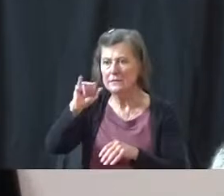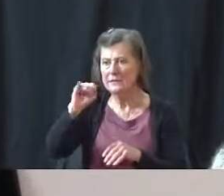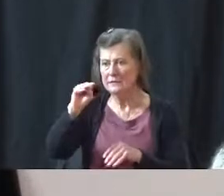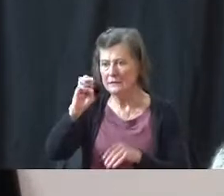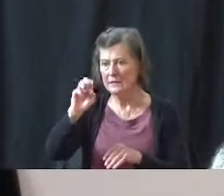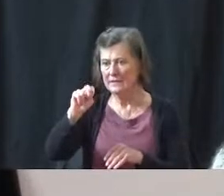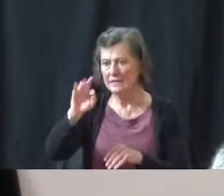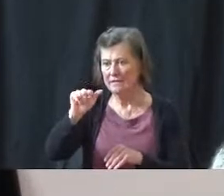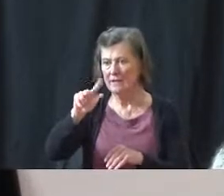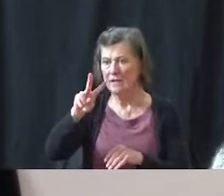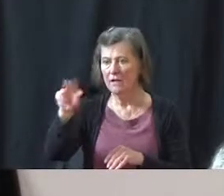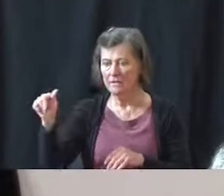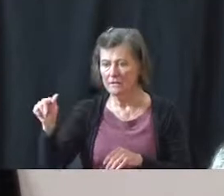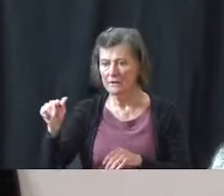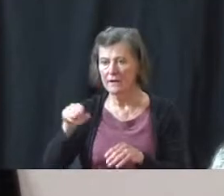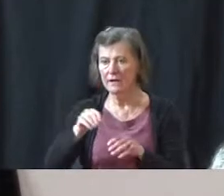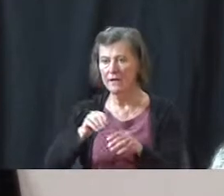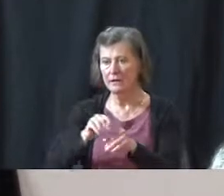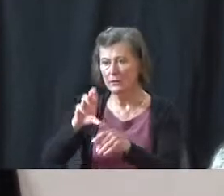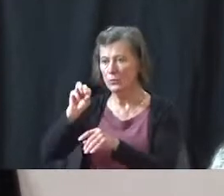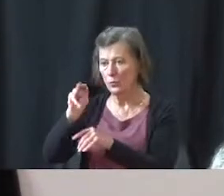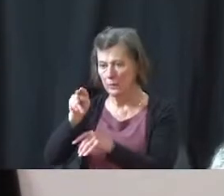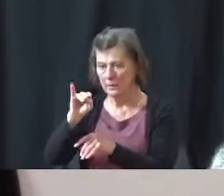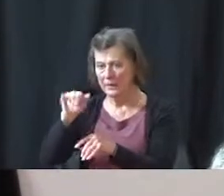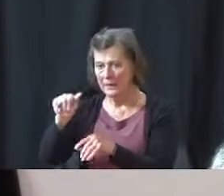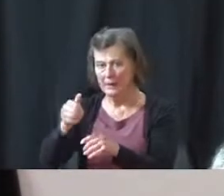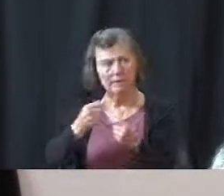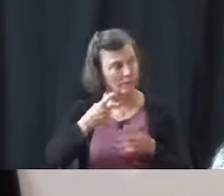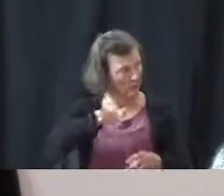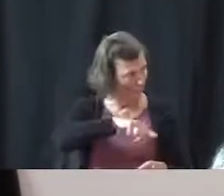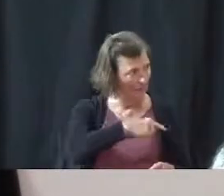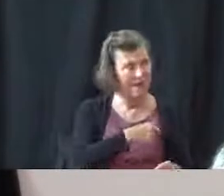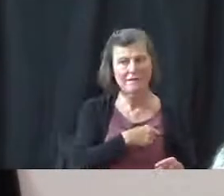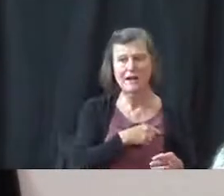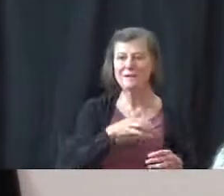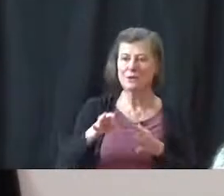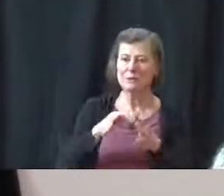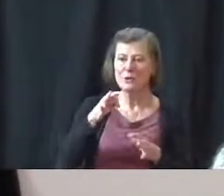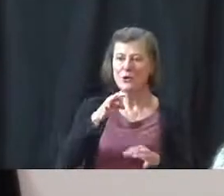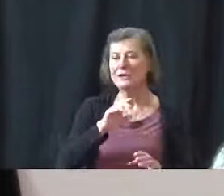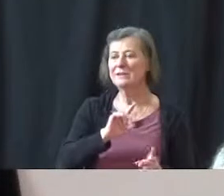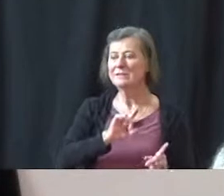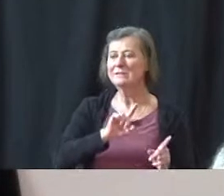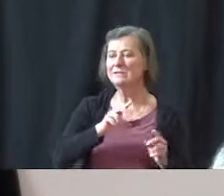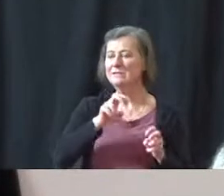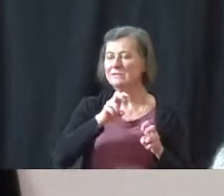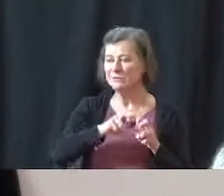the Transylvanian region of Romania. A number of us have taken spiritual pilgrimages to that church.